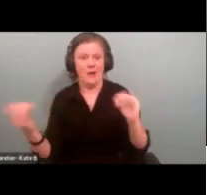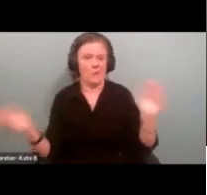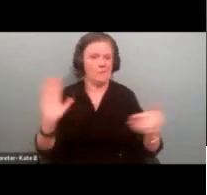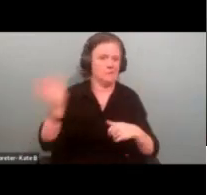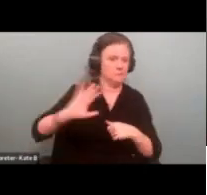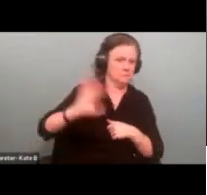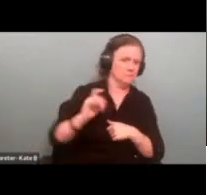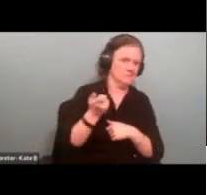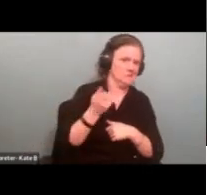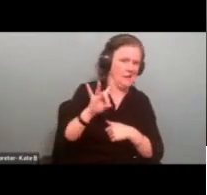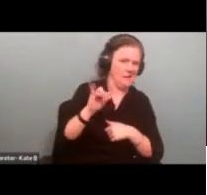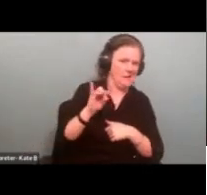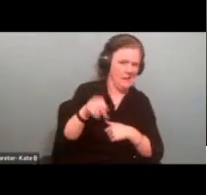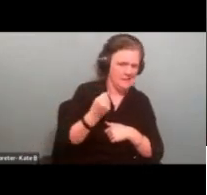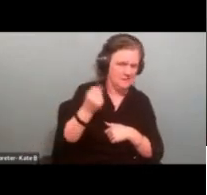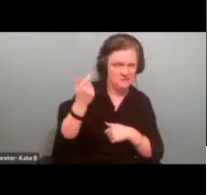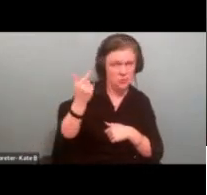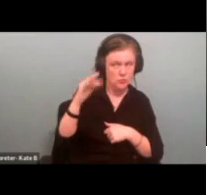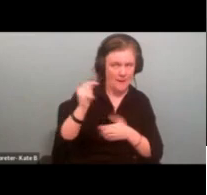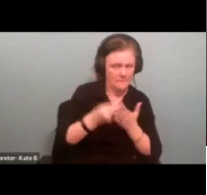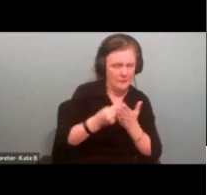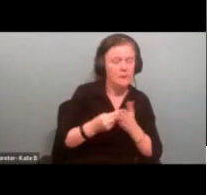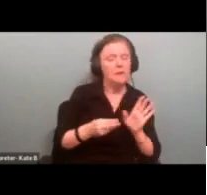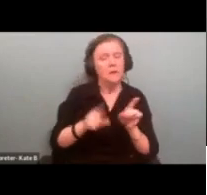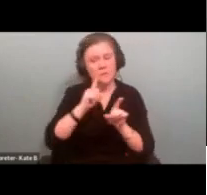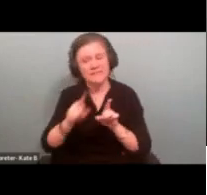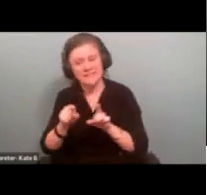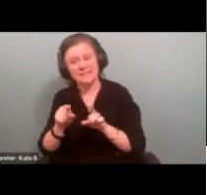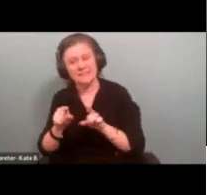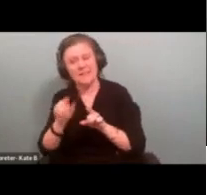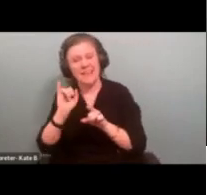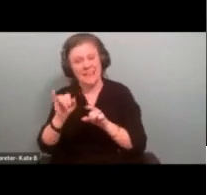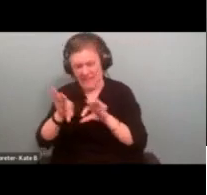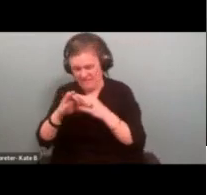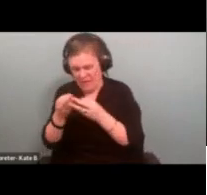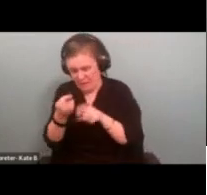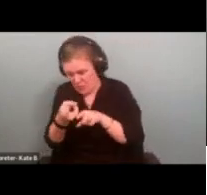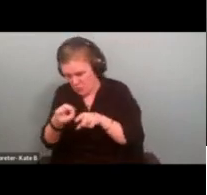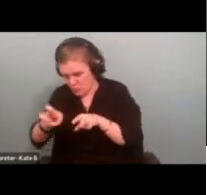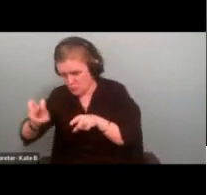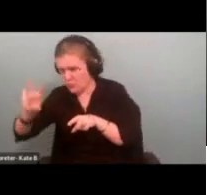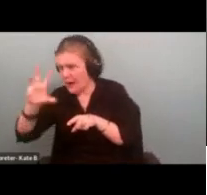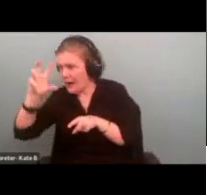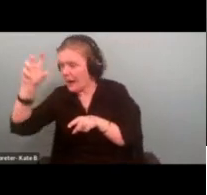of those grant funds. But just making sure that as we're transitioning out of wraparound, again, that needs and resources